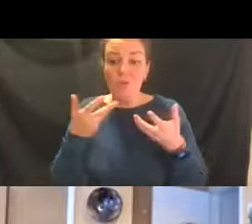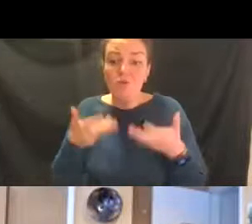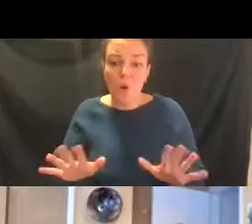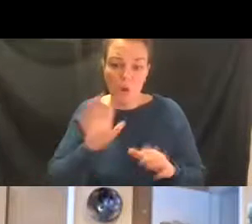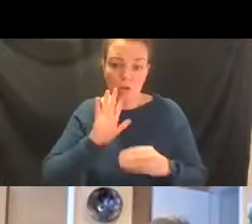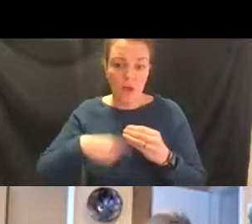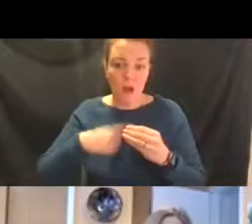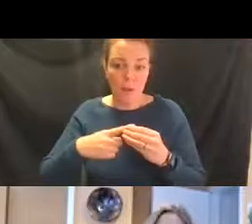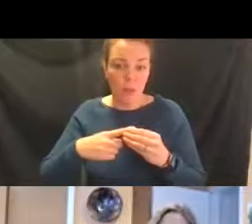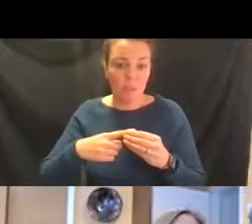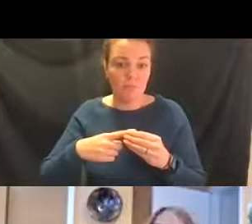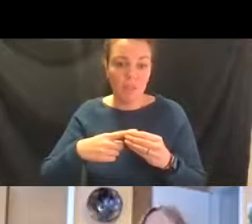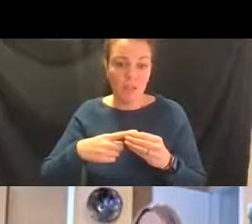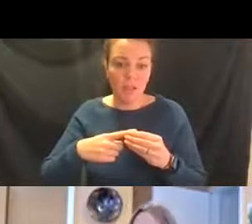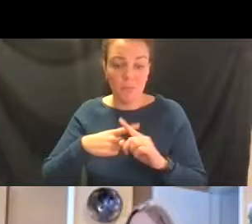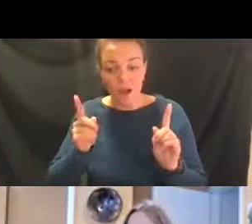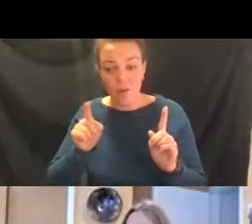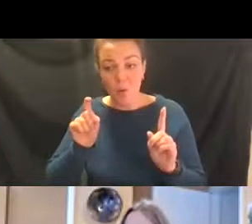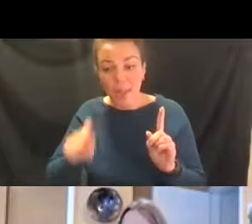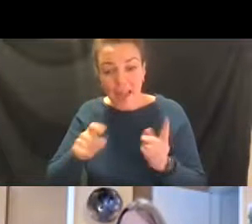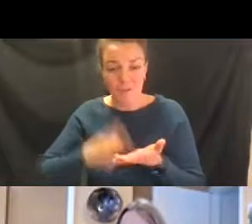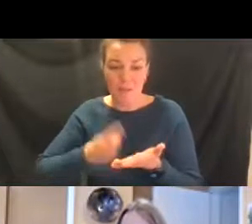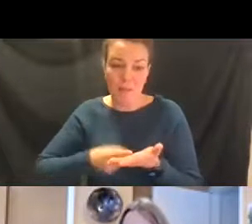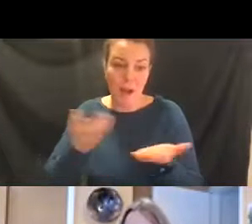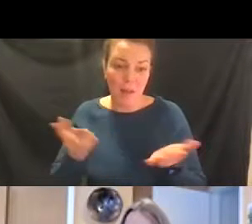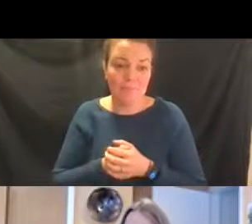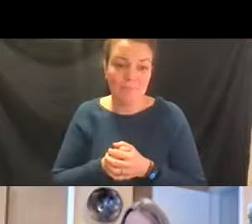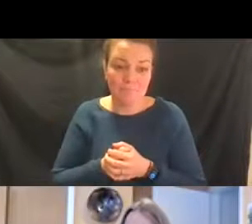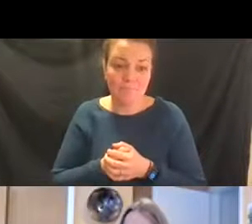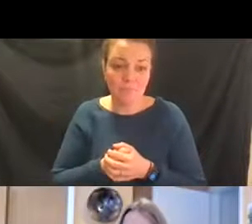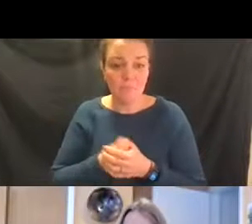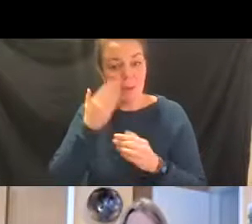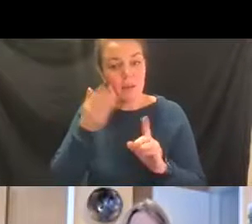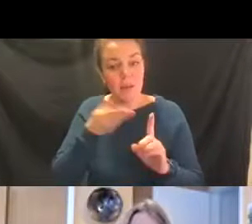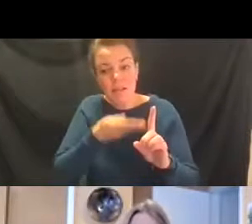it but we need to talk about it. because this individual has the right to decide